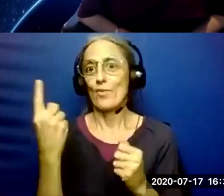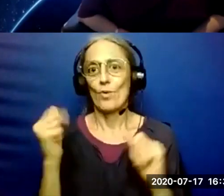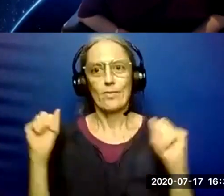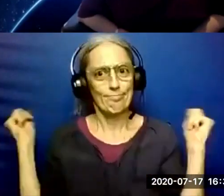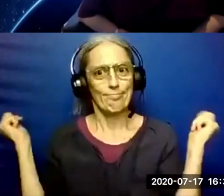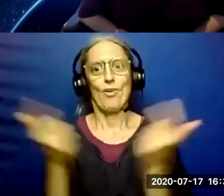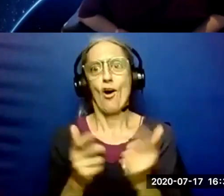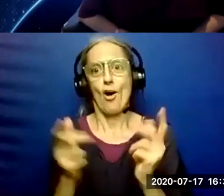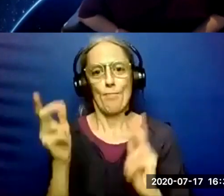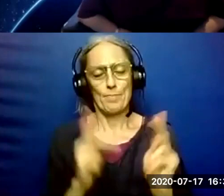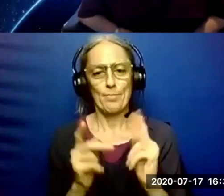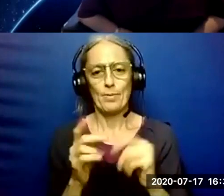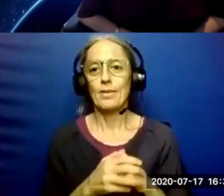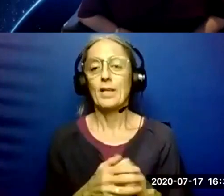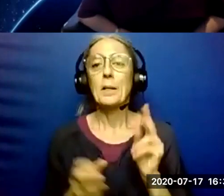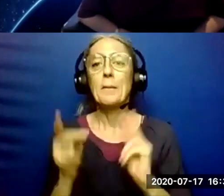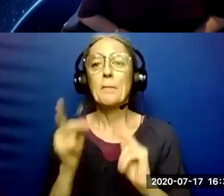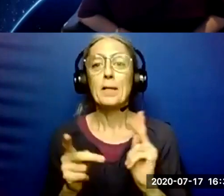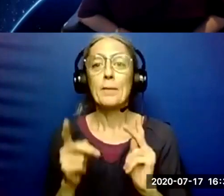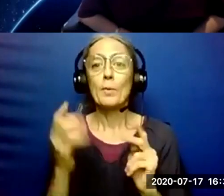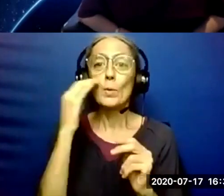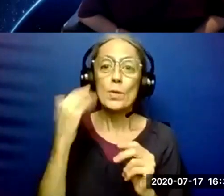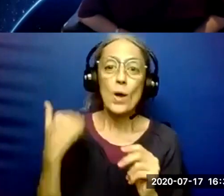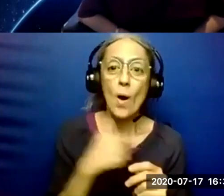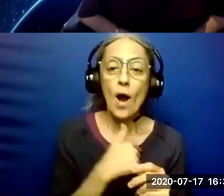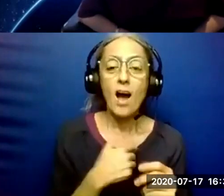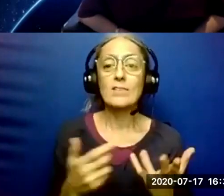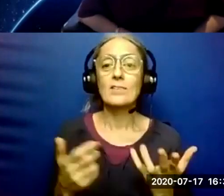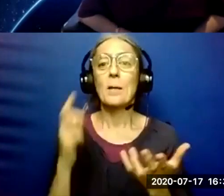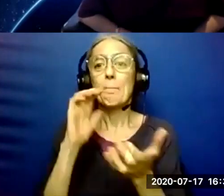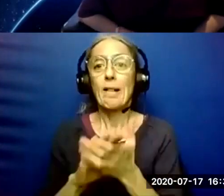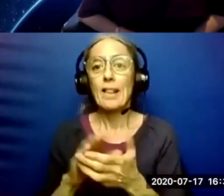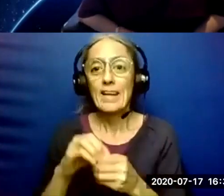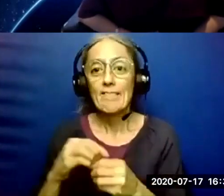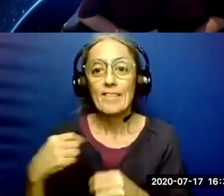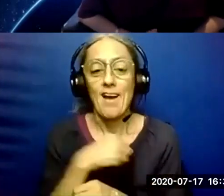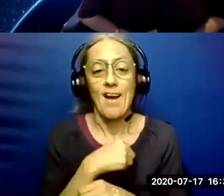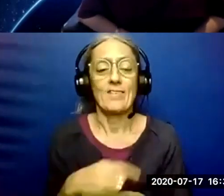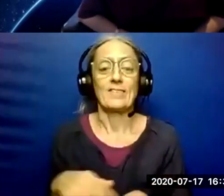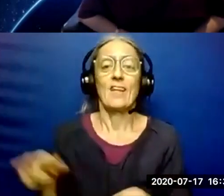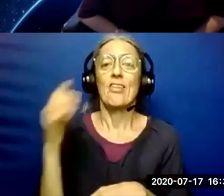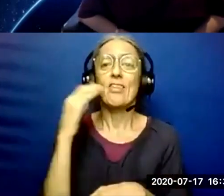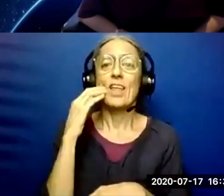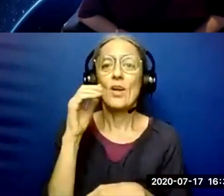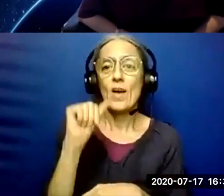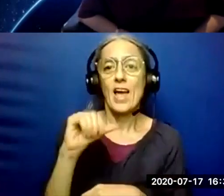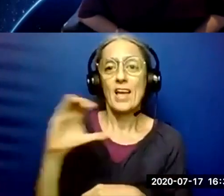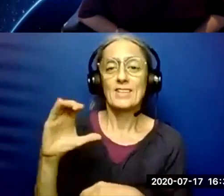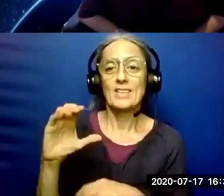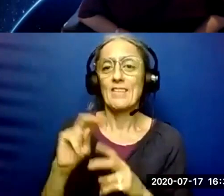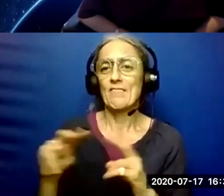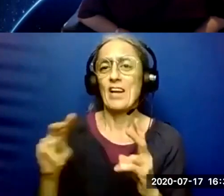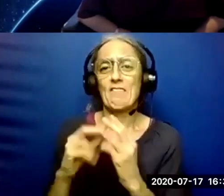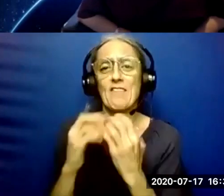and recognize that AAC is so valuable. And then we expand our circle.